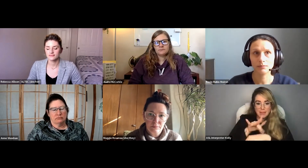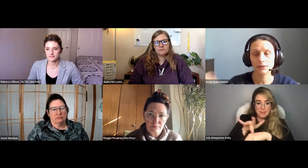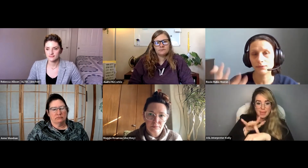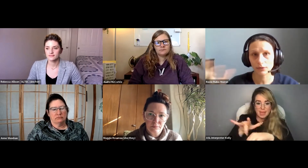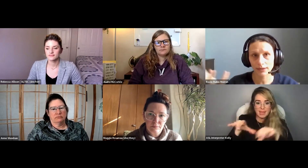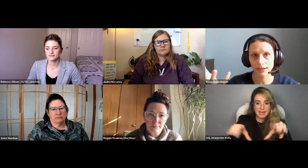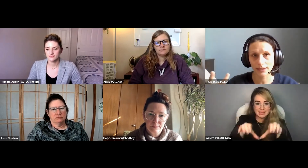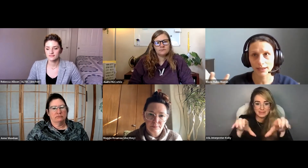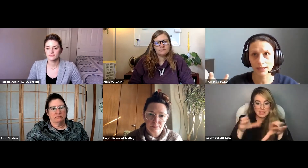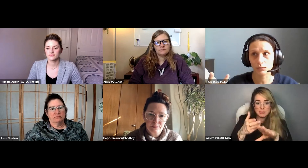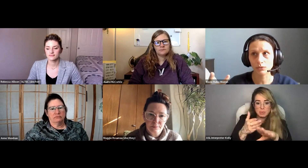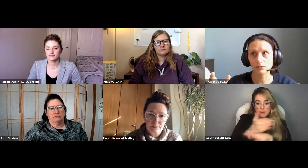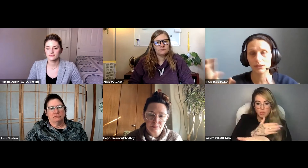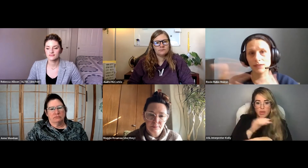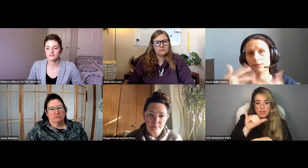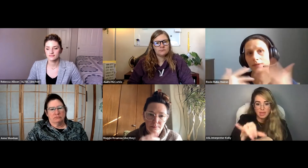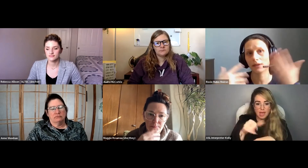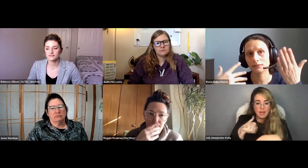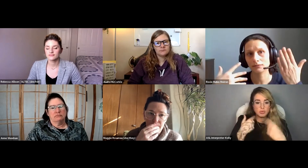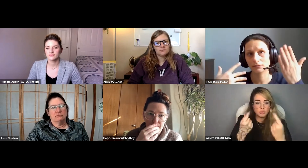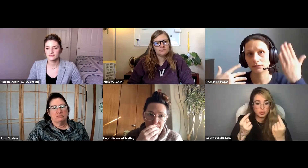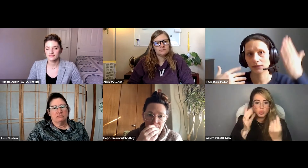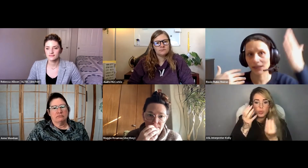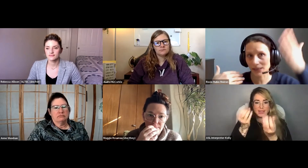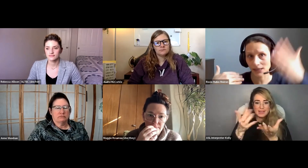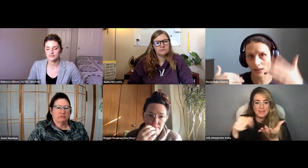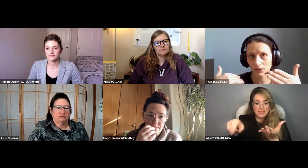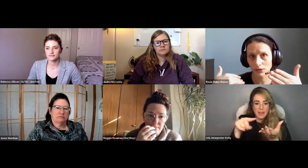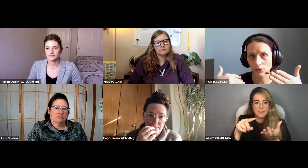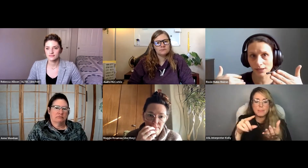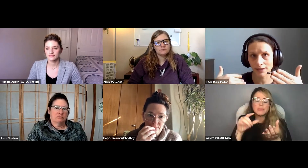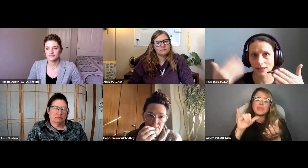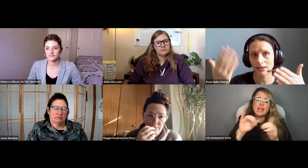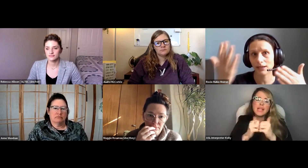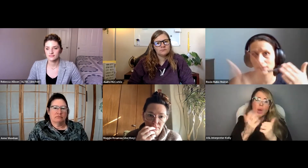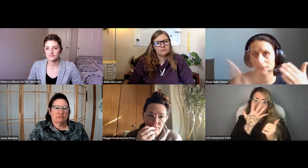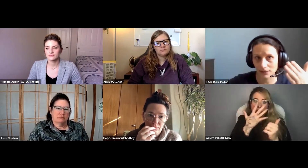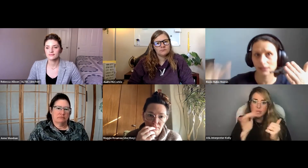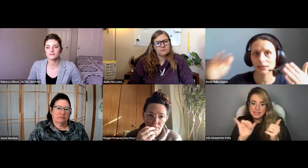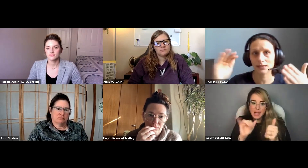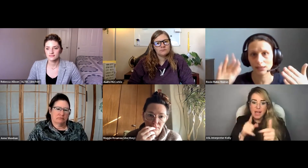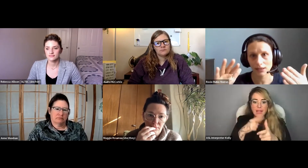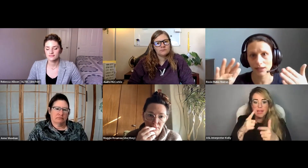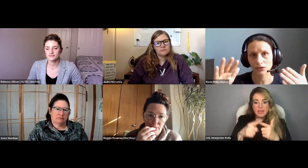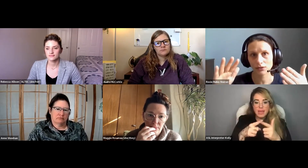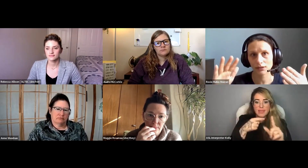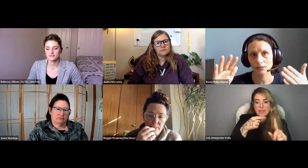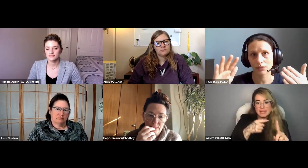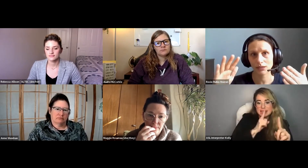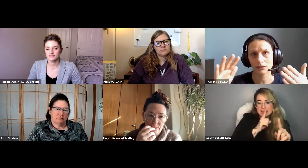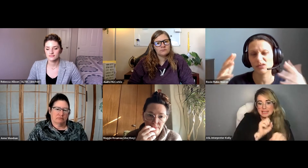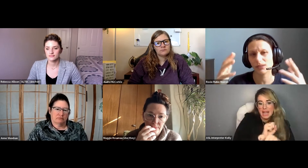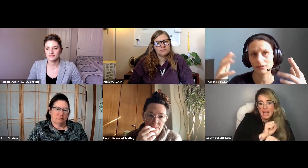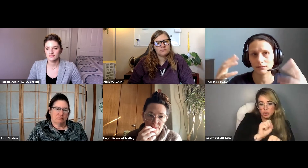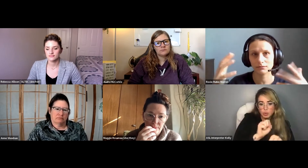before that I will give them, this is how it looks like and this is the actual activity. So that